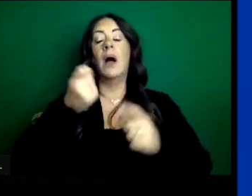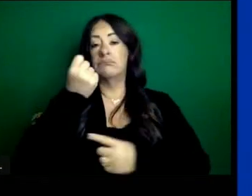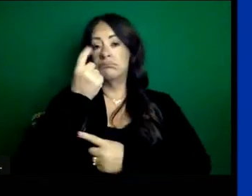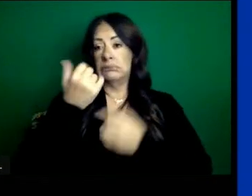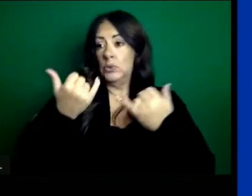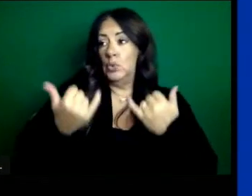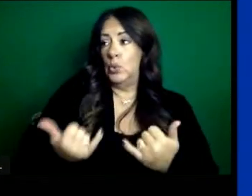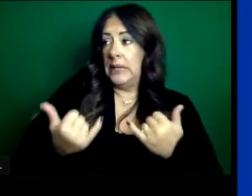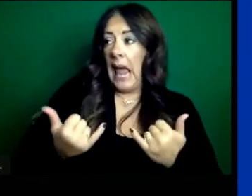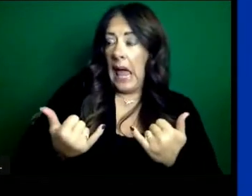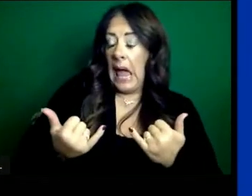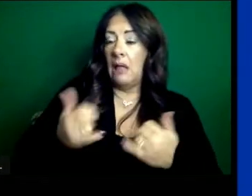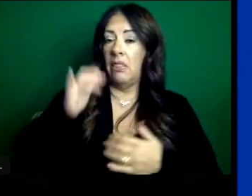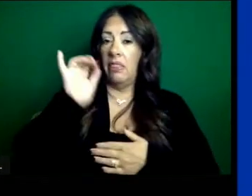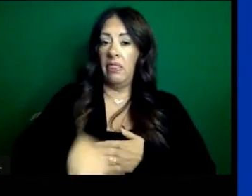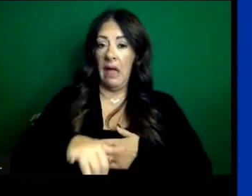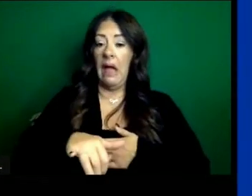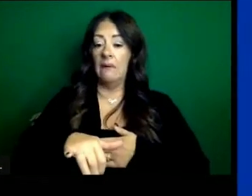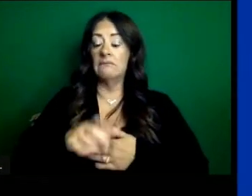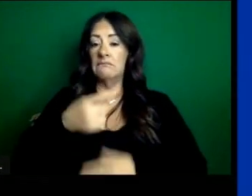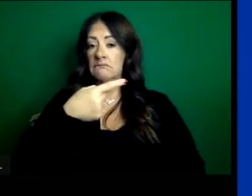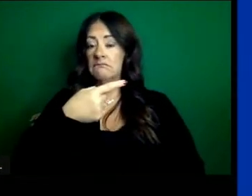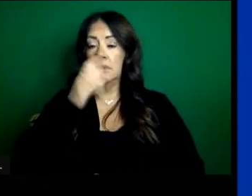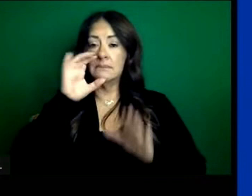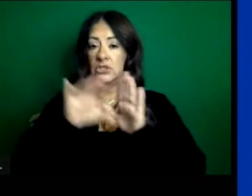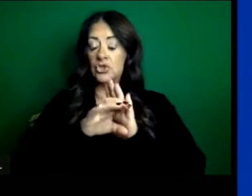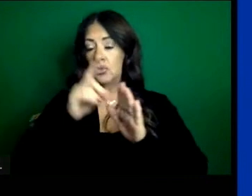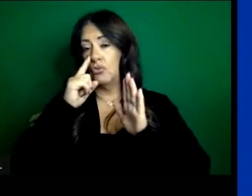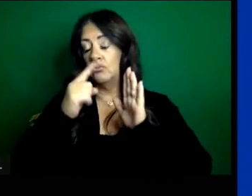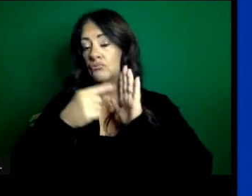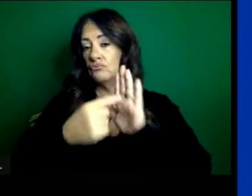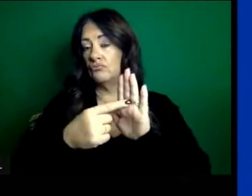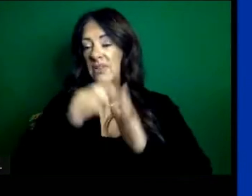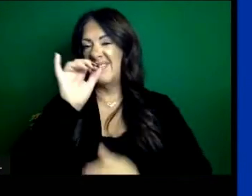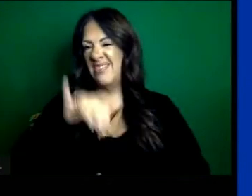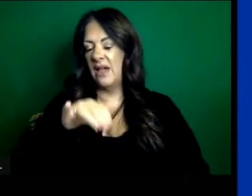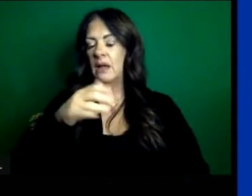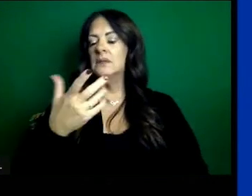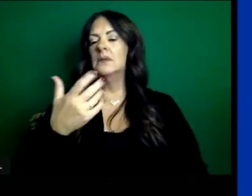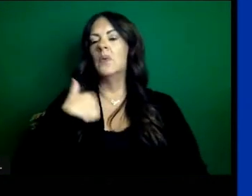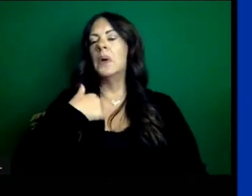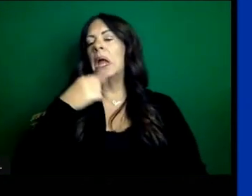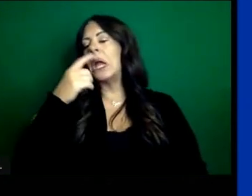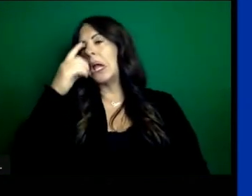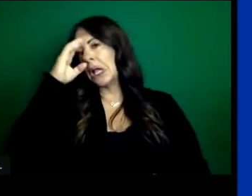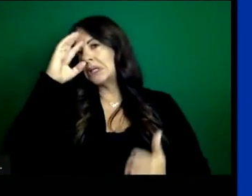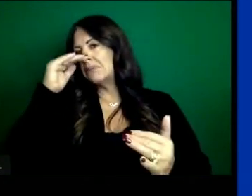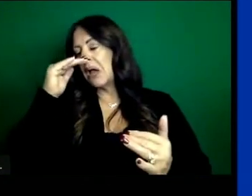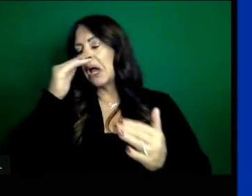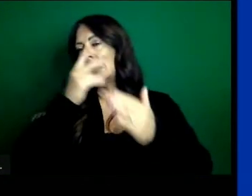OF CORONAVIRUS IN OUR COMMUNITIES, INCREASING NUMBERS BASED ON TODAY'S INFORMATION,